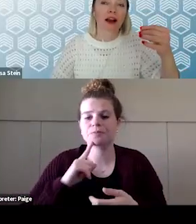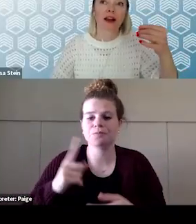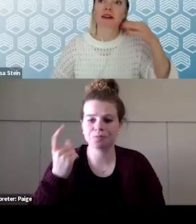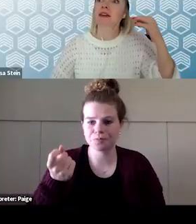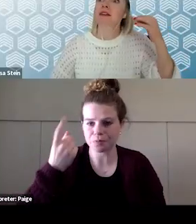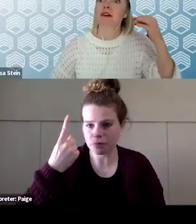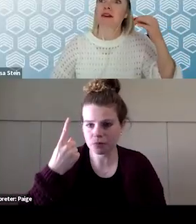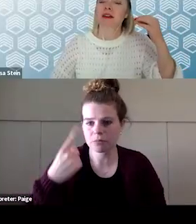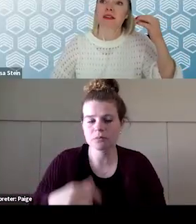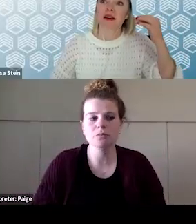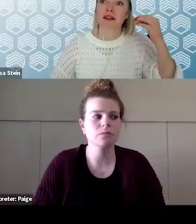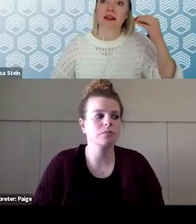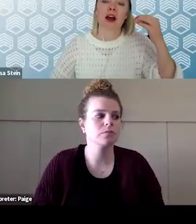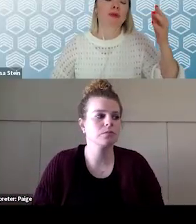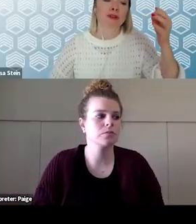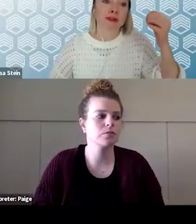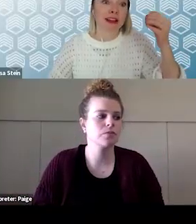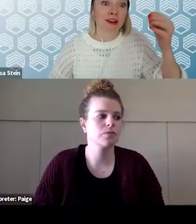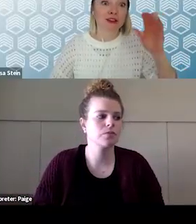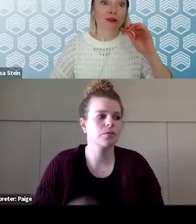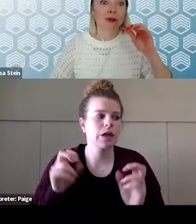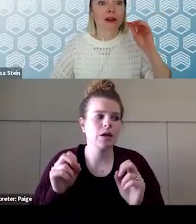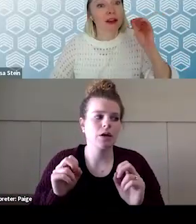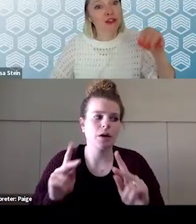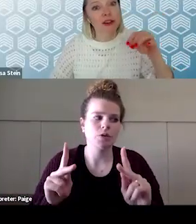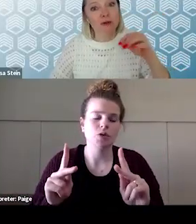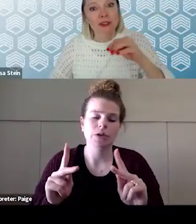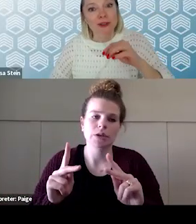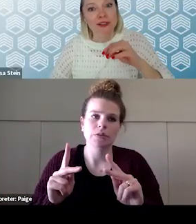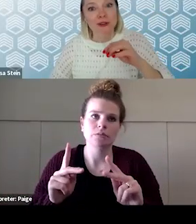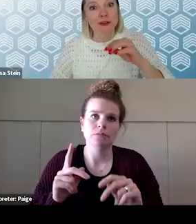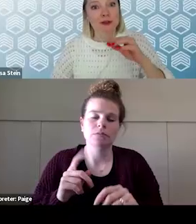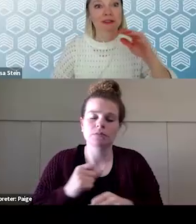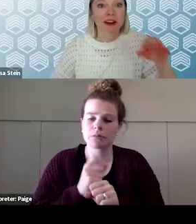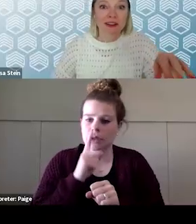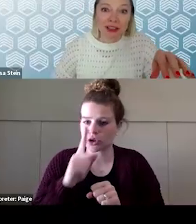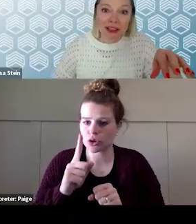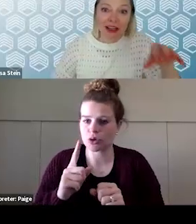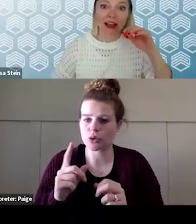of there is an opportunity here to ensure that resources are used effectively